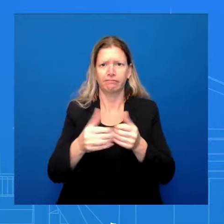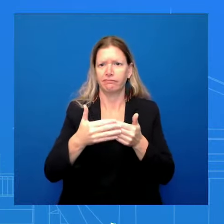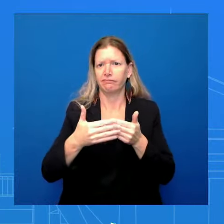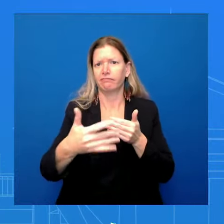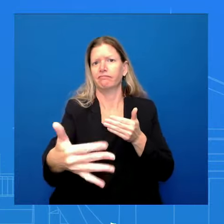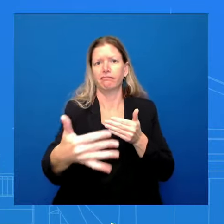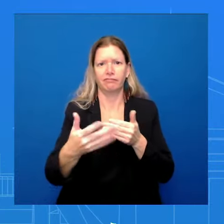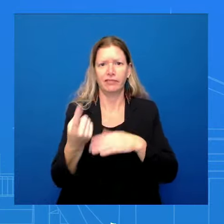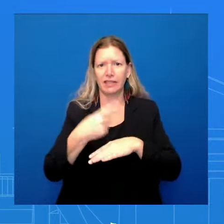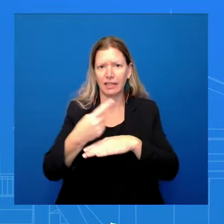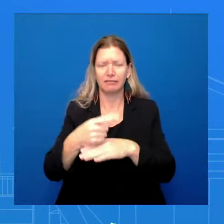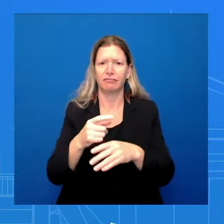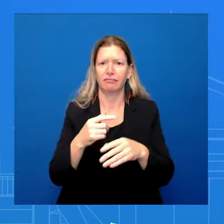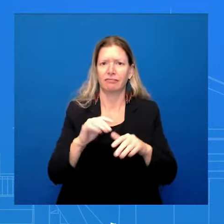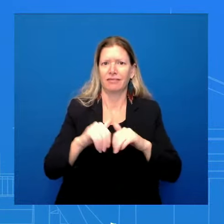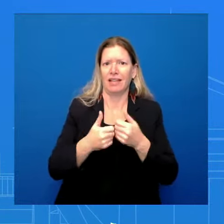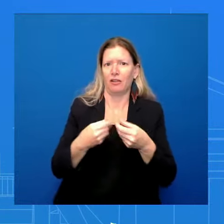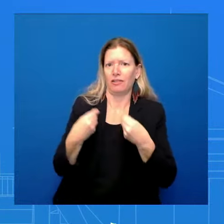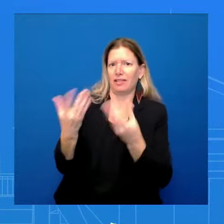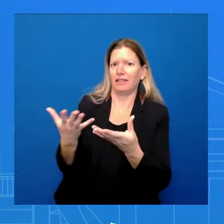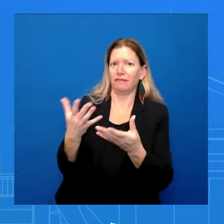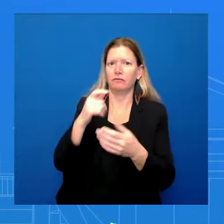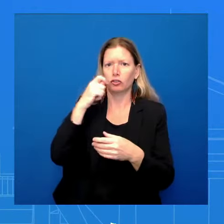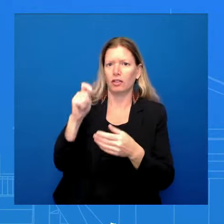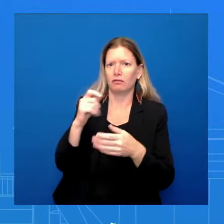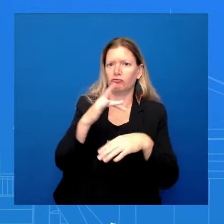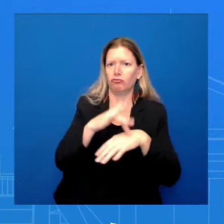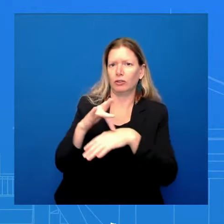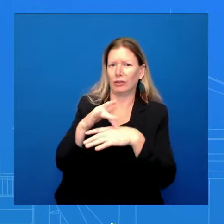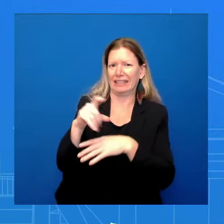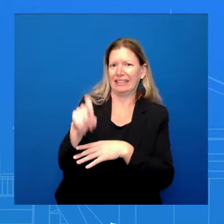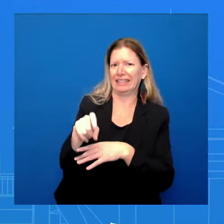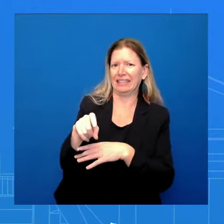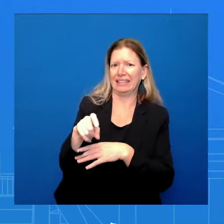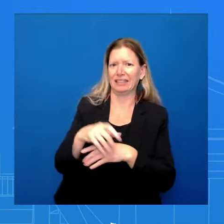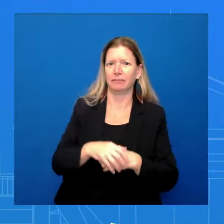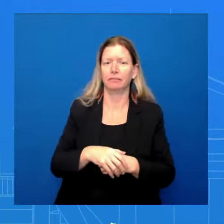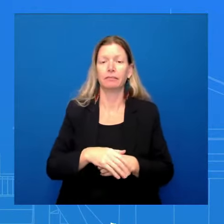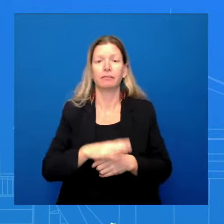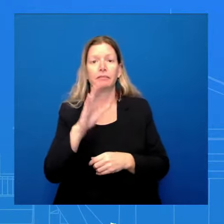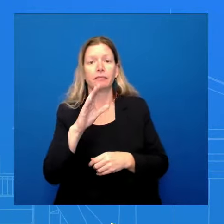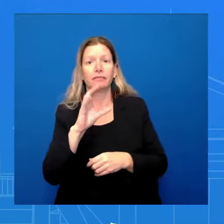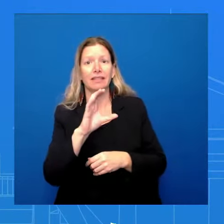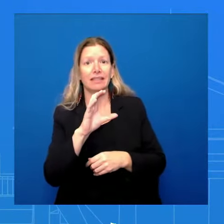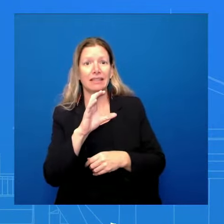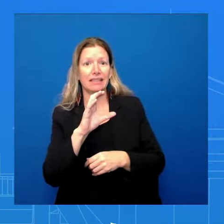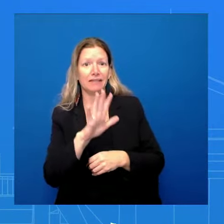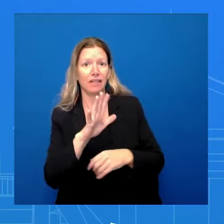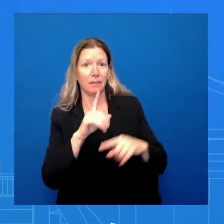The Press: On the C5+1 summit at the U.N., are there specific asks or deliverables that the administration is seeking from this bloc?